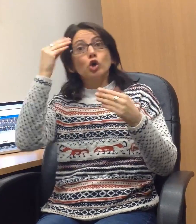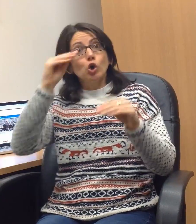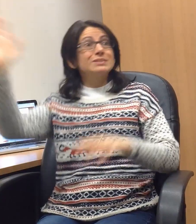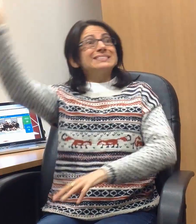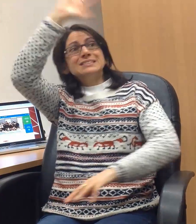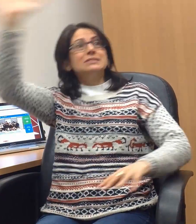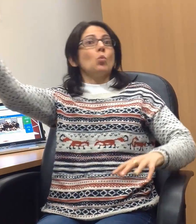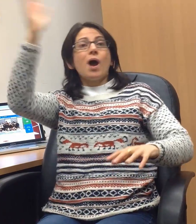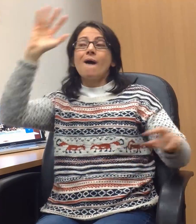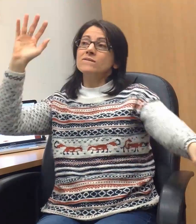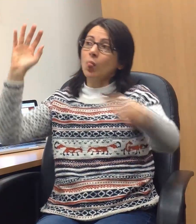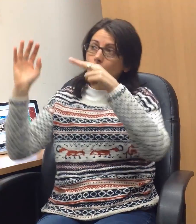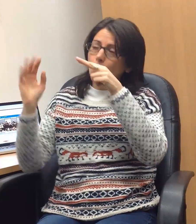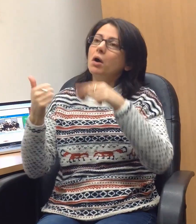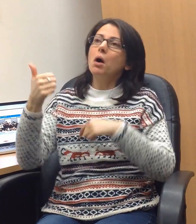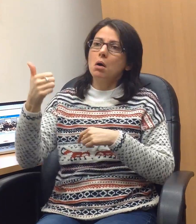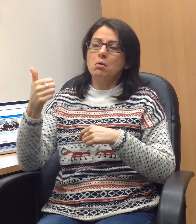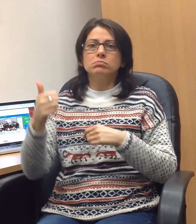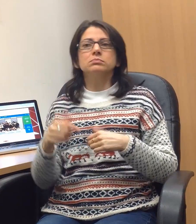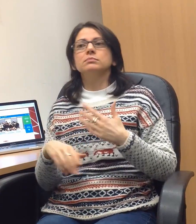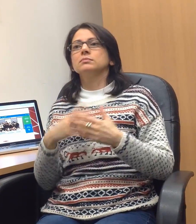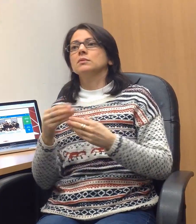Or maybe the coach is waving his arms and you look at the instructions.